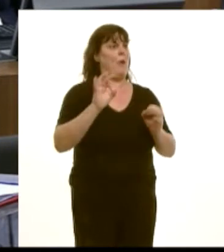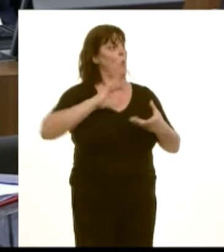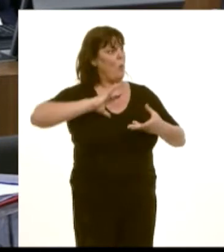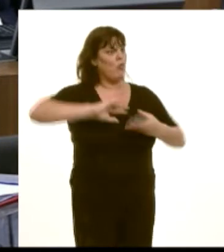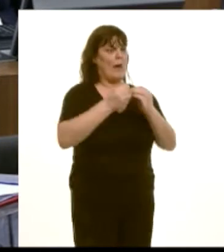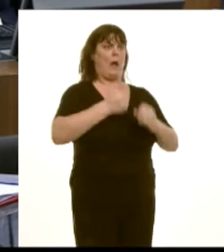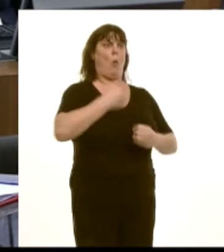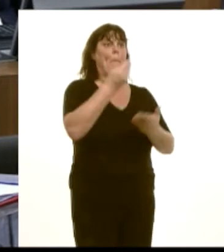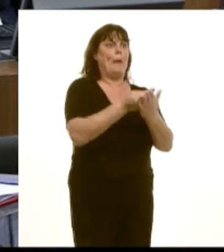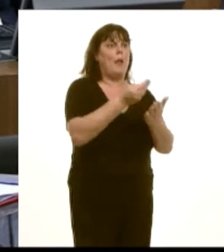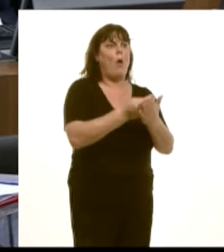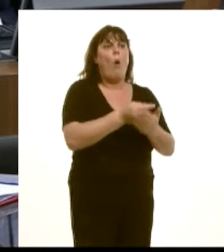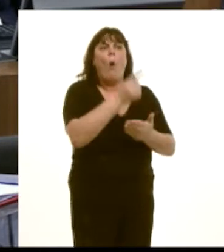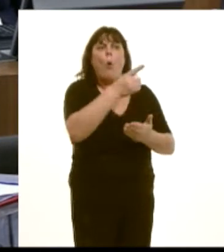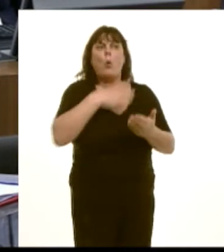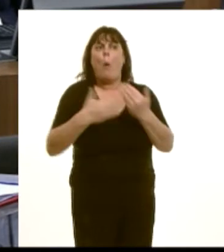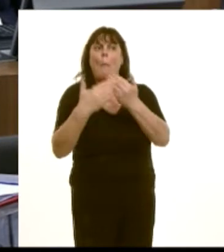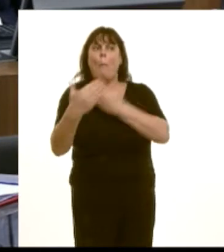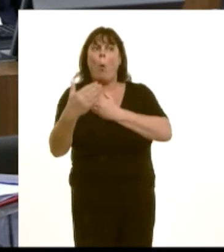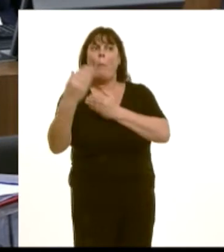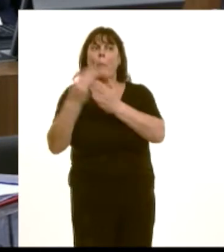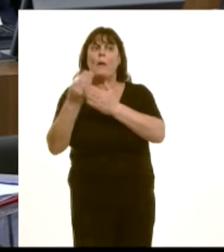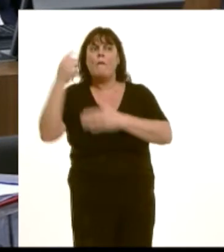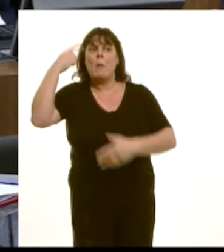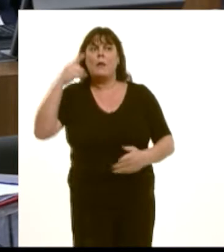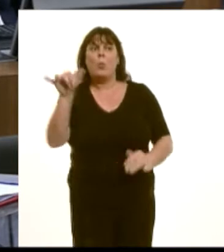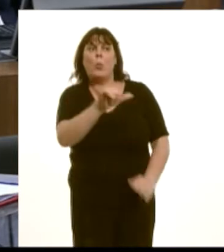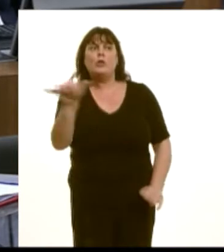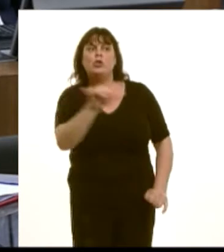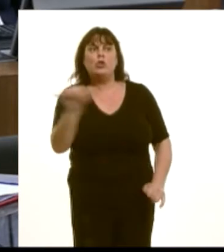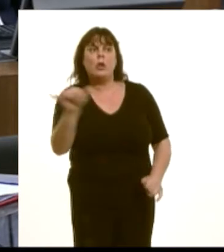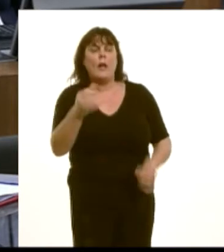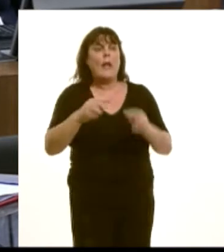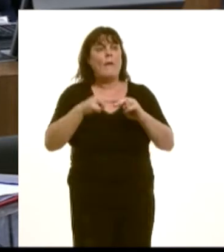of more money from Whitehall. If she is in favour of the latter, I would agree with her;